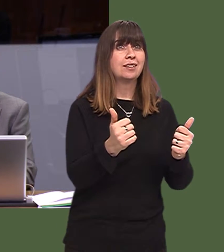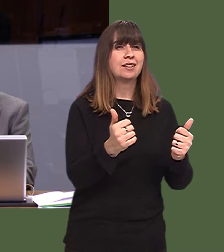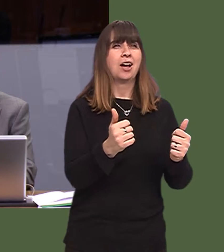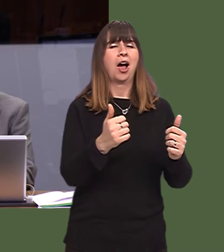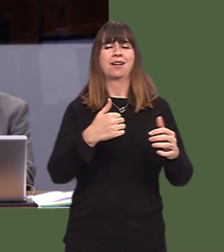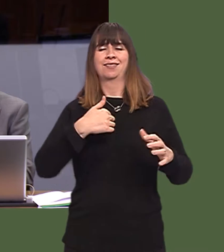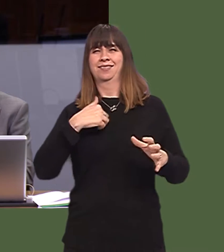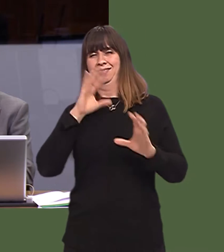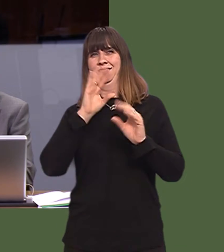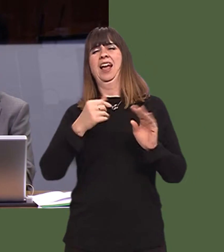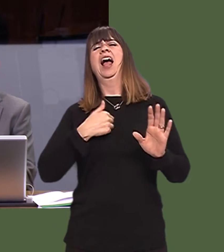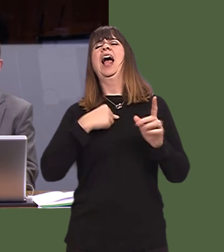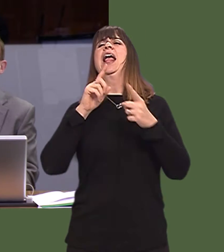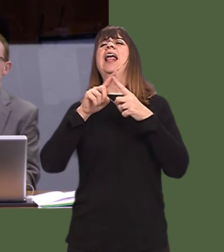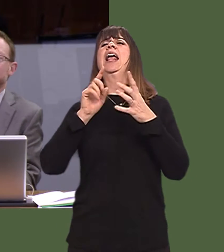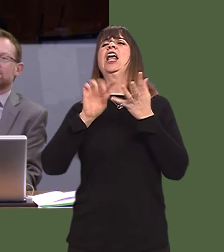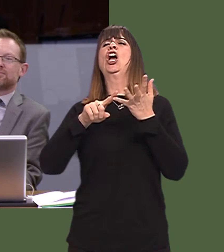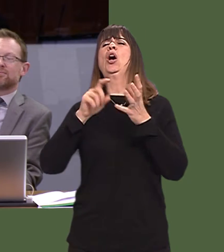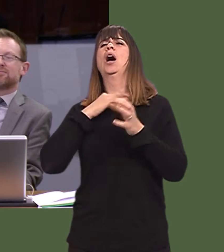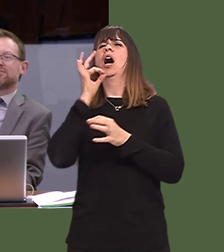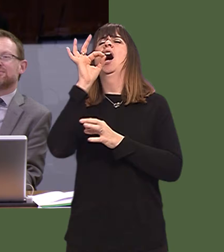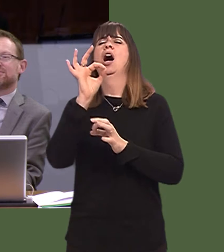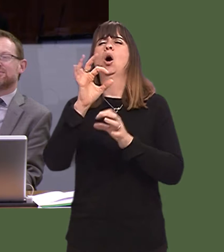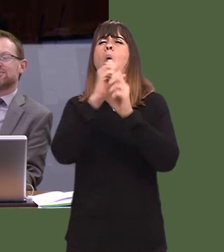health warning that Iíll leave my European questions until later on in the afternoon.